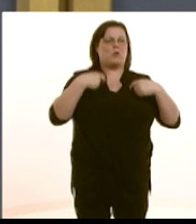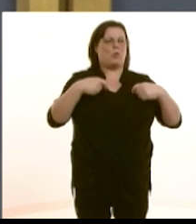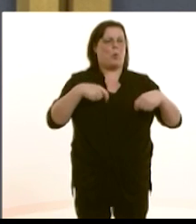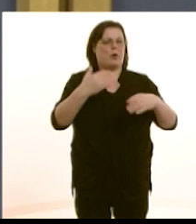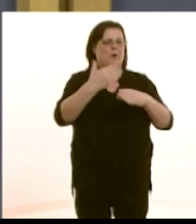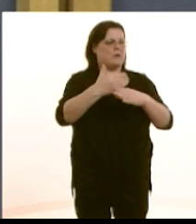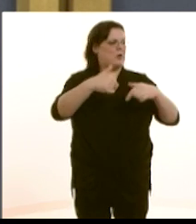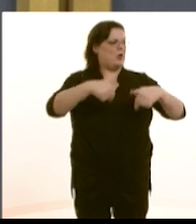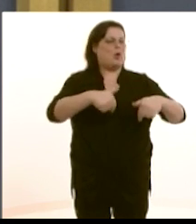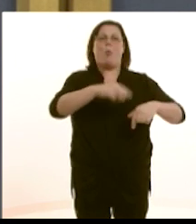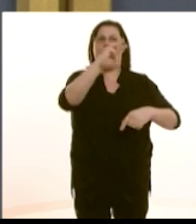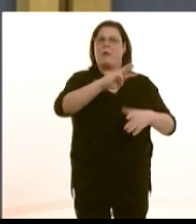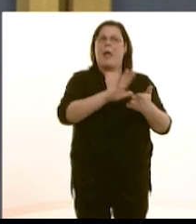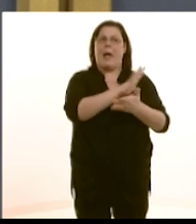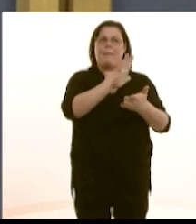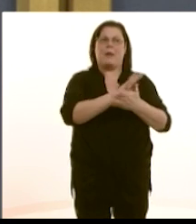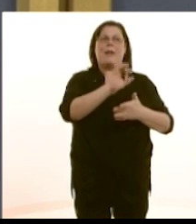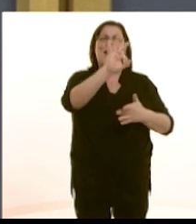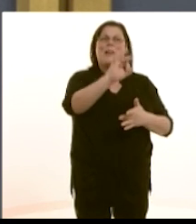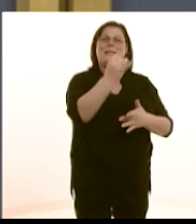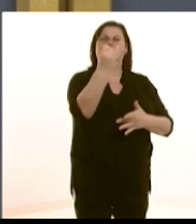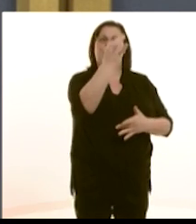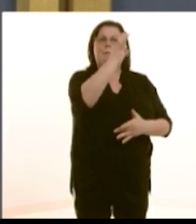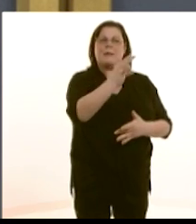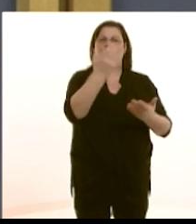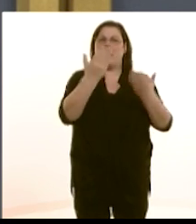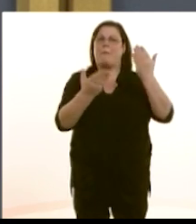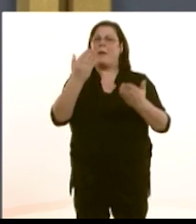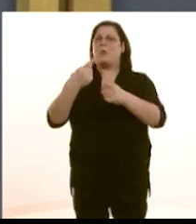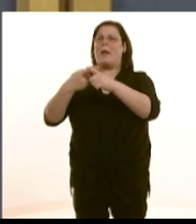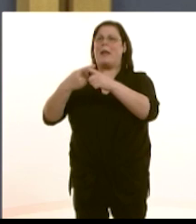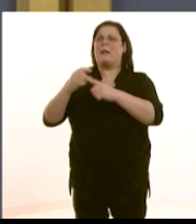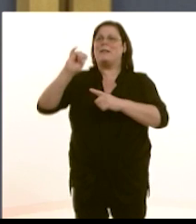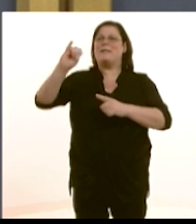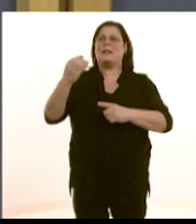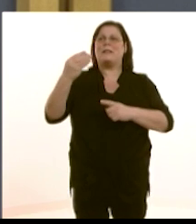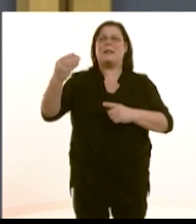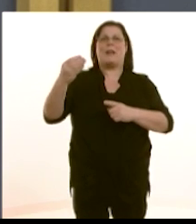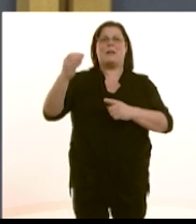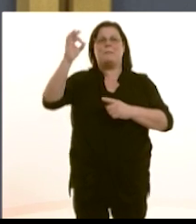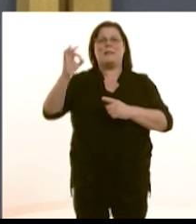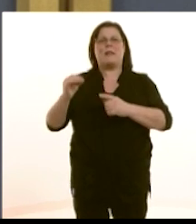in their roles in Walesó87 per cent compared to 69 per cent in the south-west of Englandóand